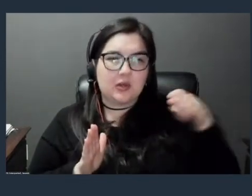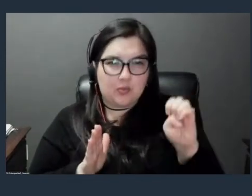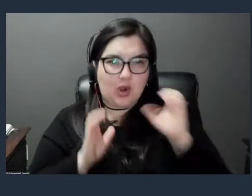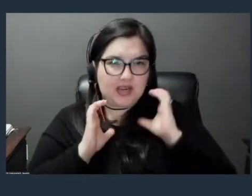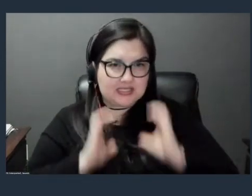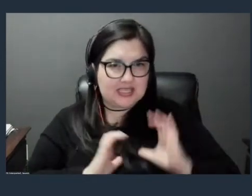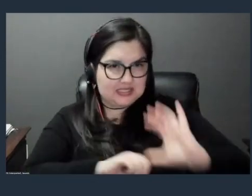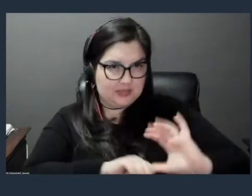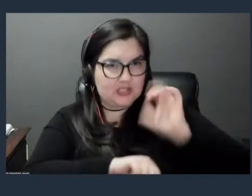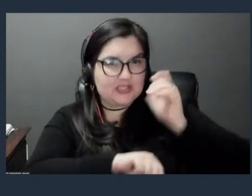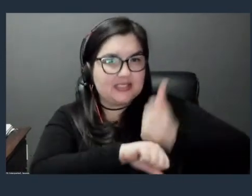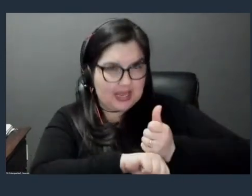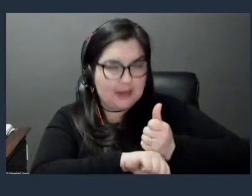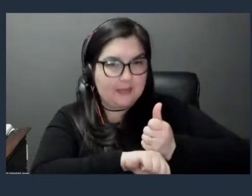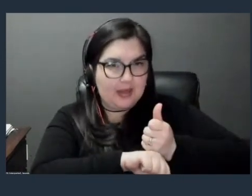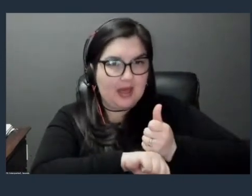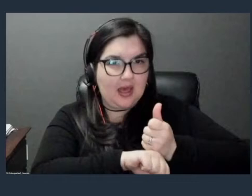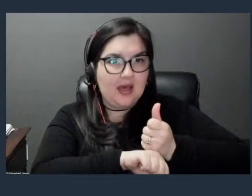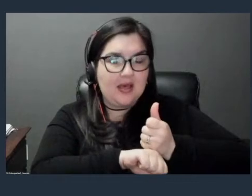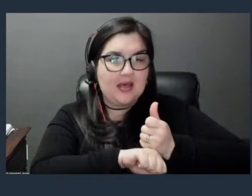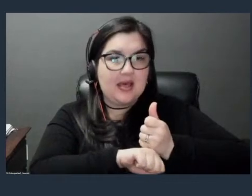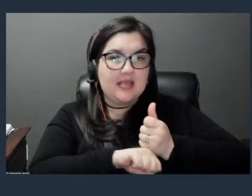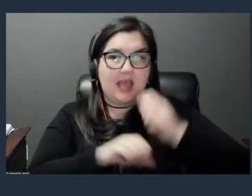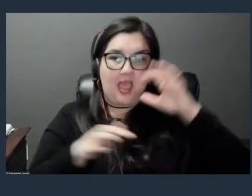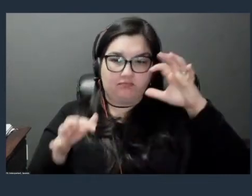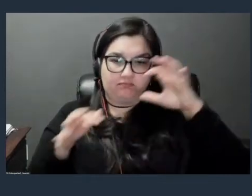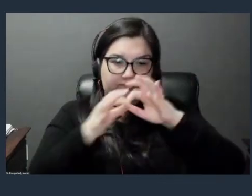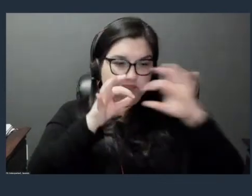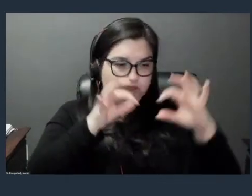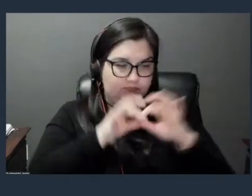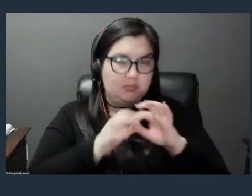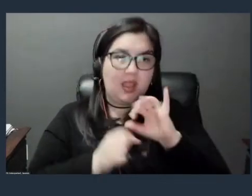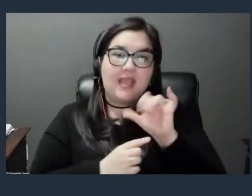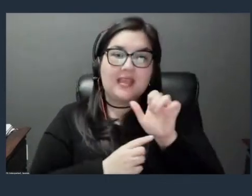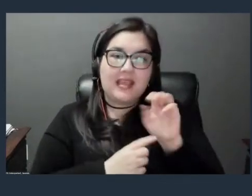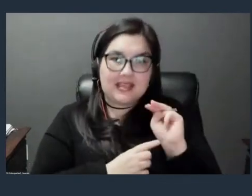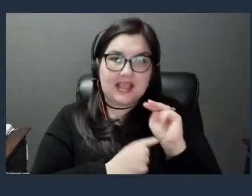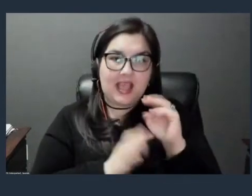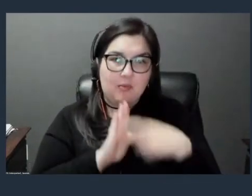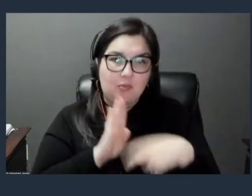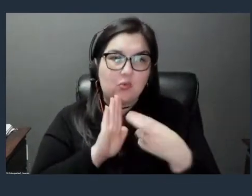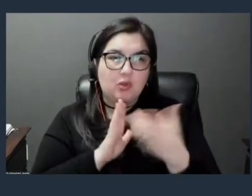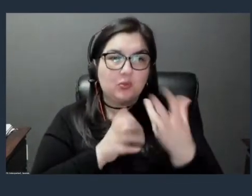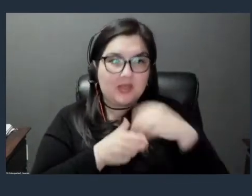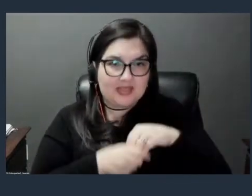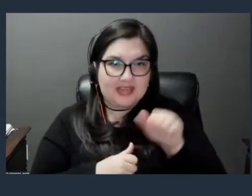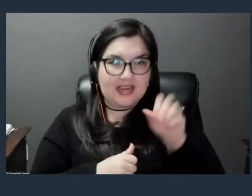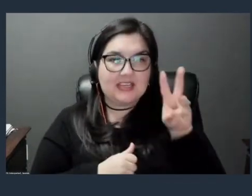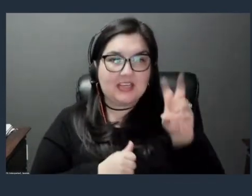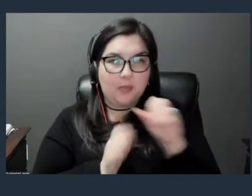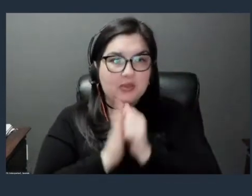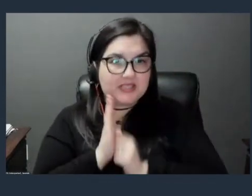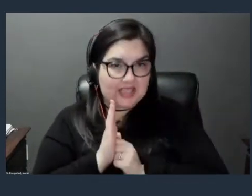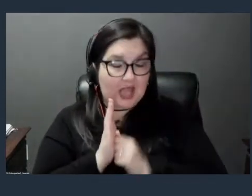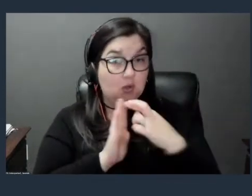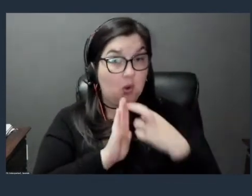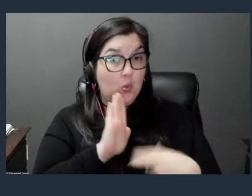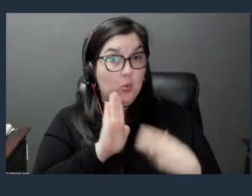They map these different users into IAM roles in the AWS account, and a role in this case actually does mean